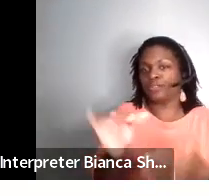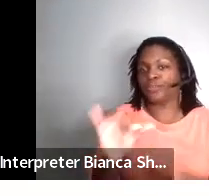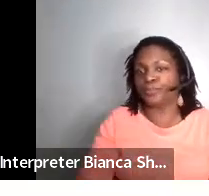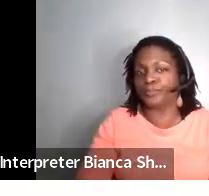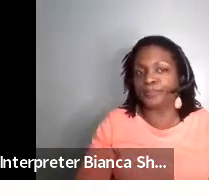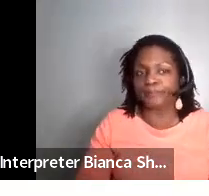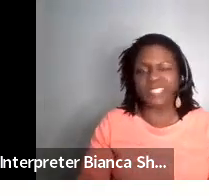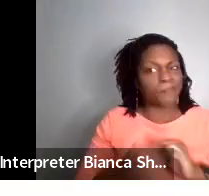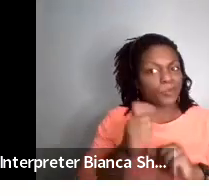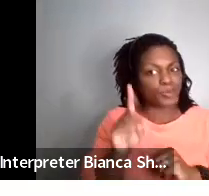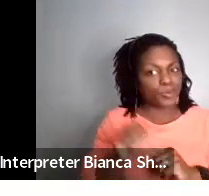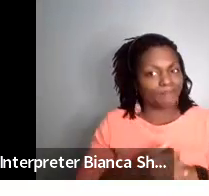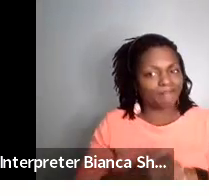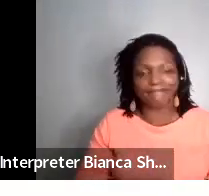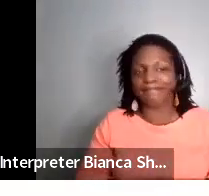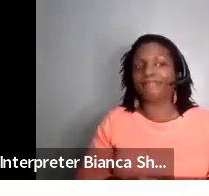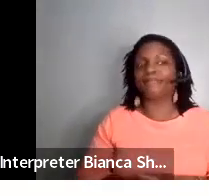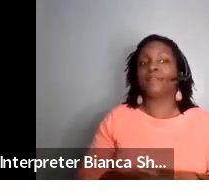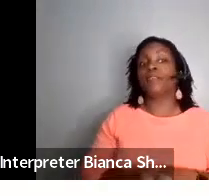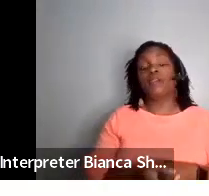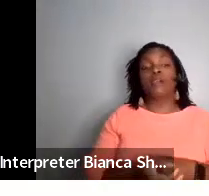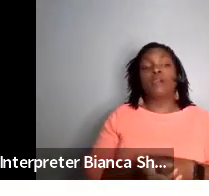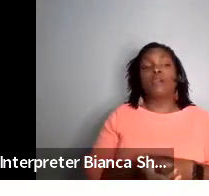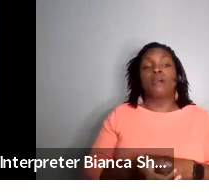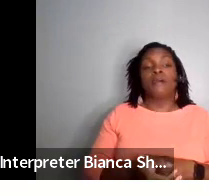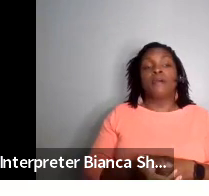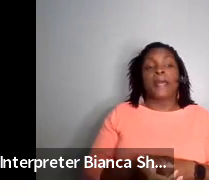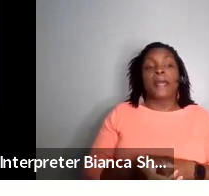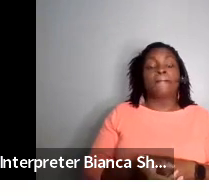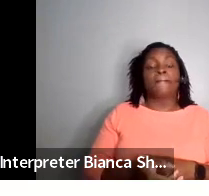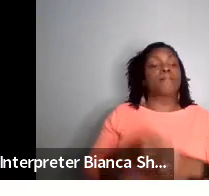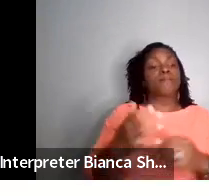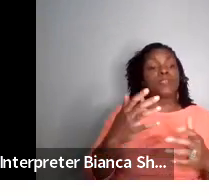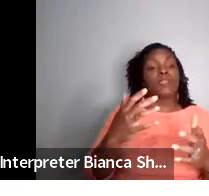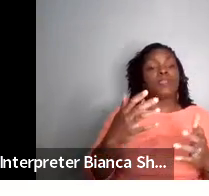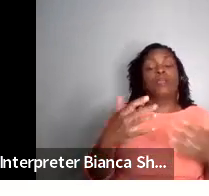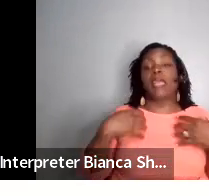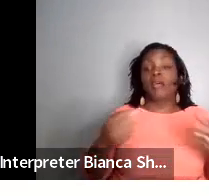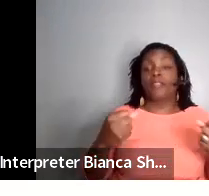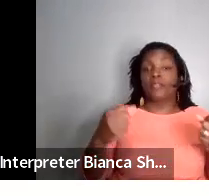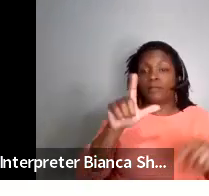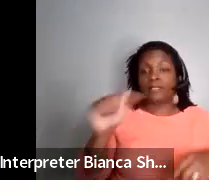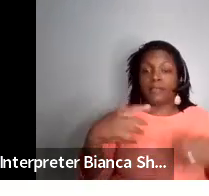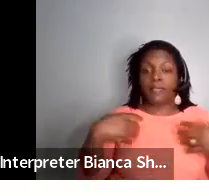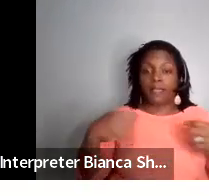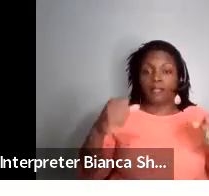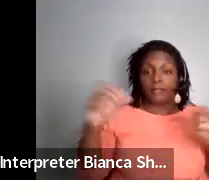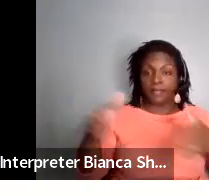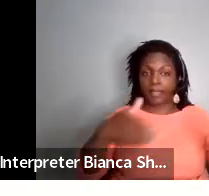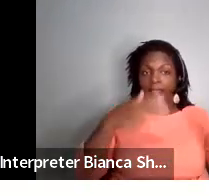So, in addition to the local governing entities, we have the healthy Louisiana health plans, which are the Medicaid system.